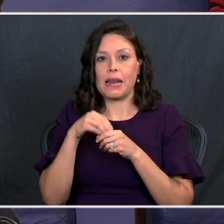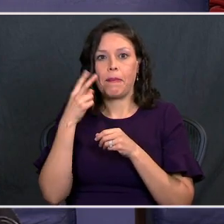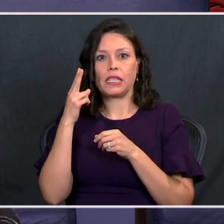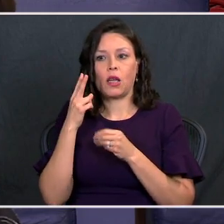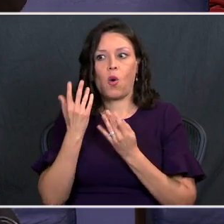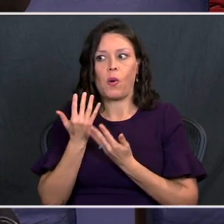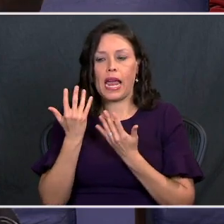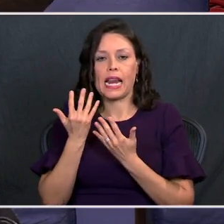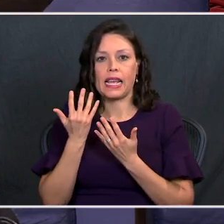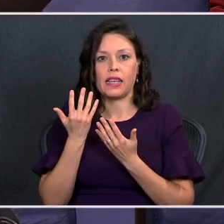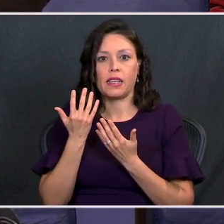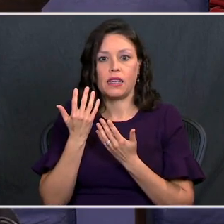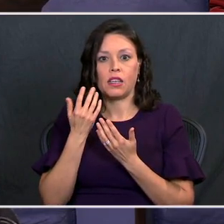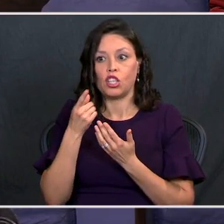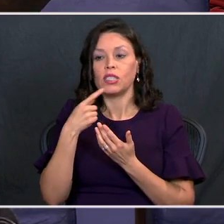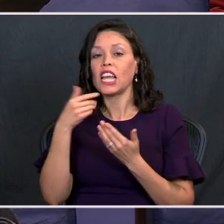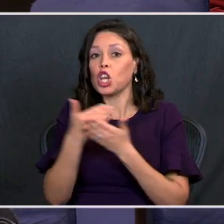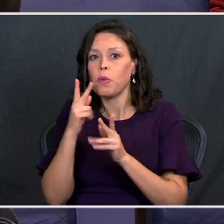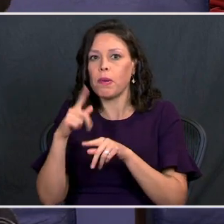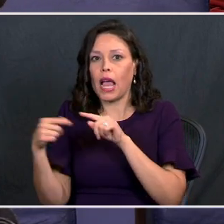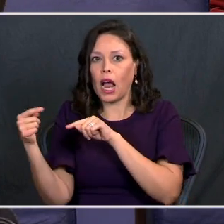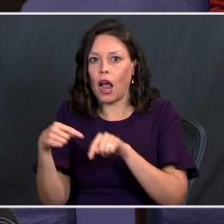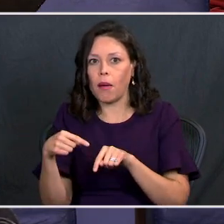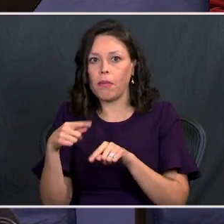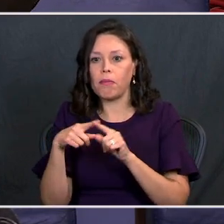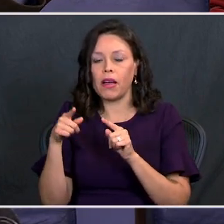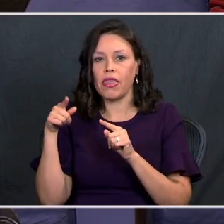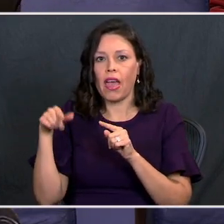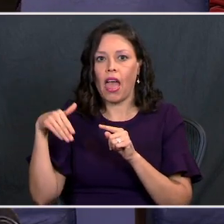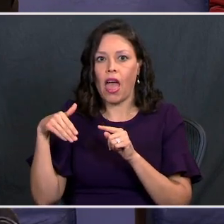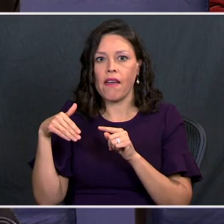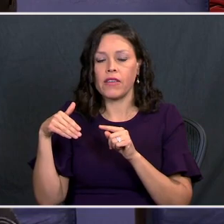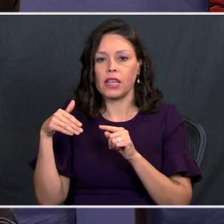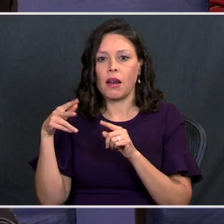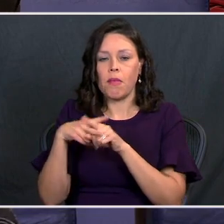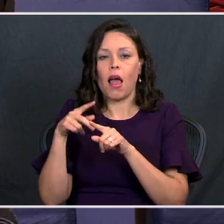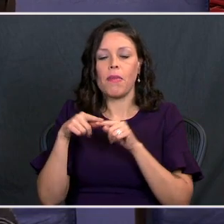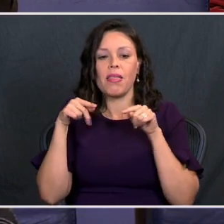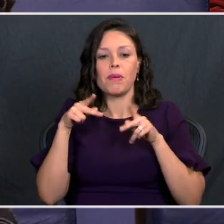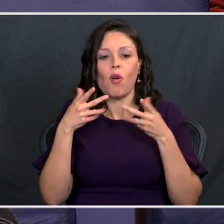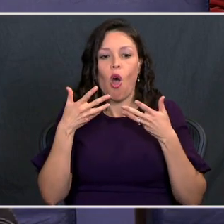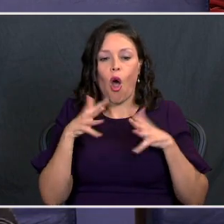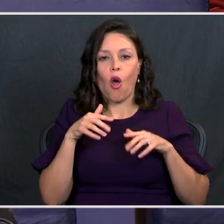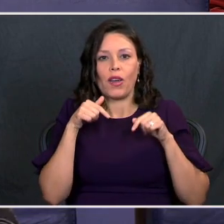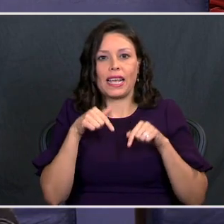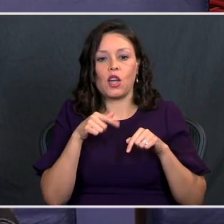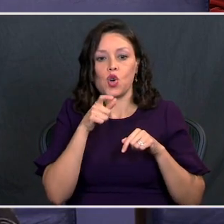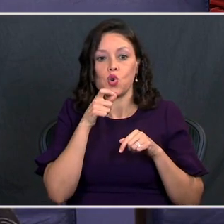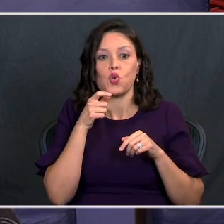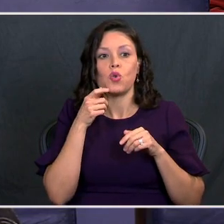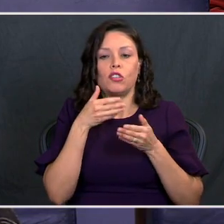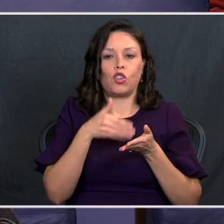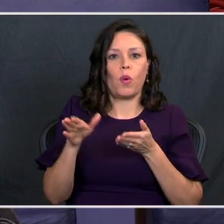not discouraging new people from coming and not applying it to new people, but those people who were specifically turned away by the Trump administration.